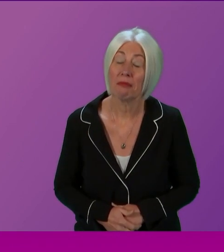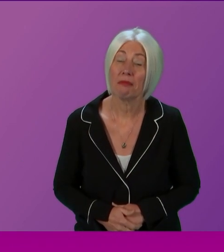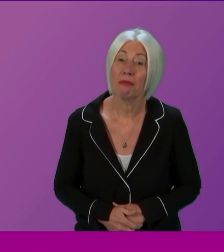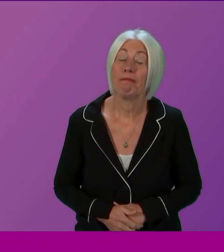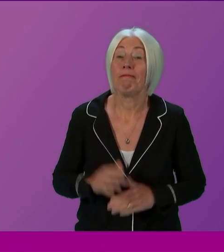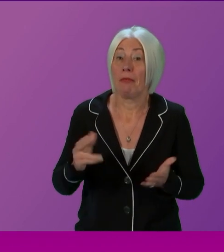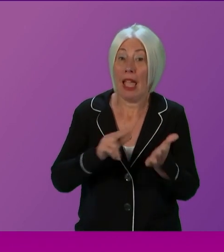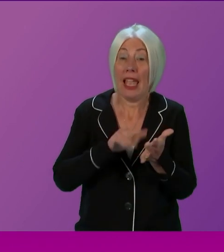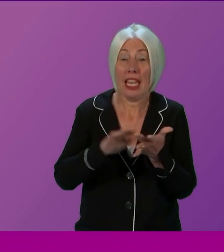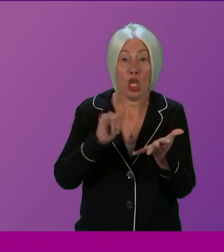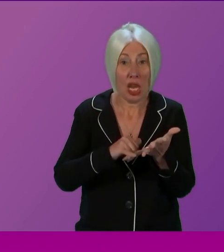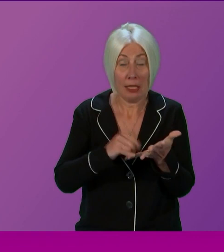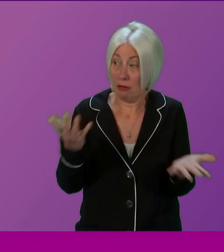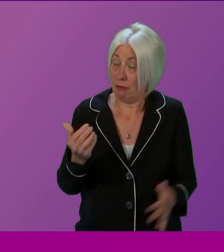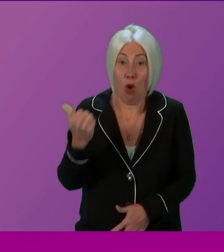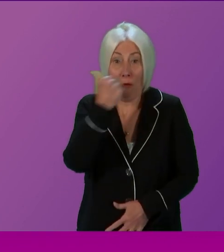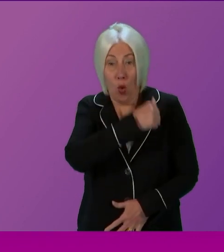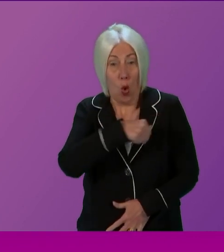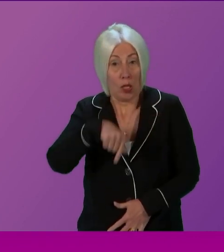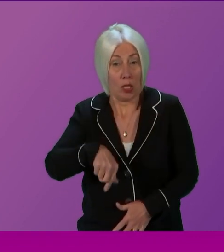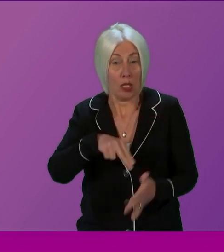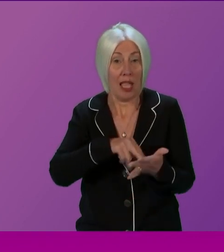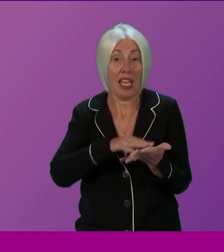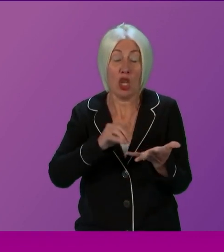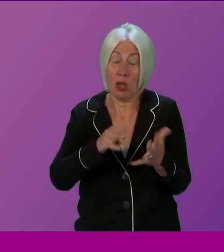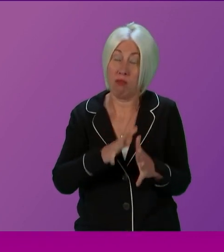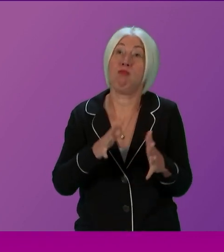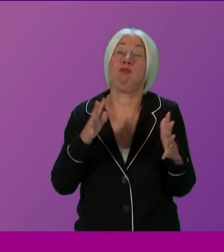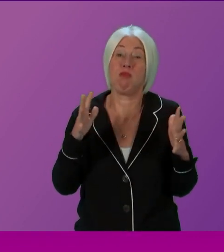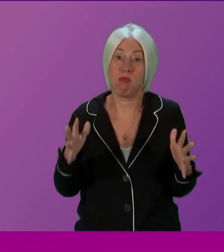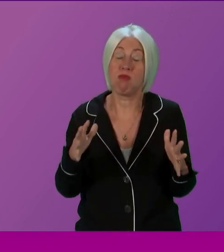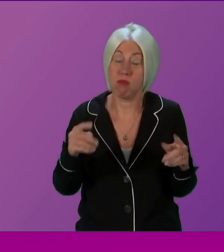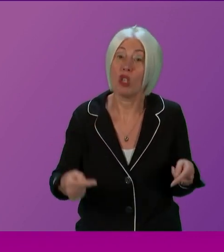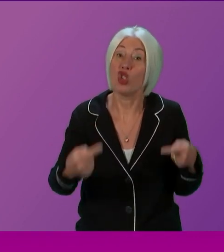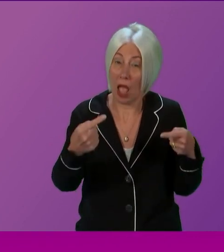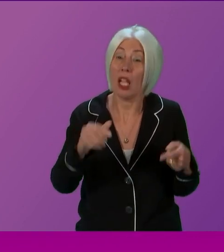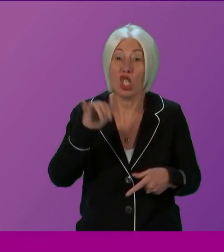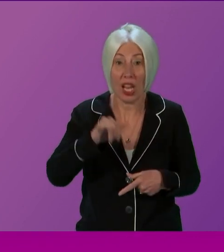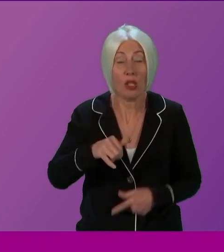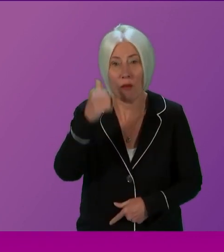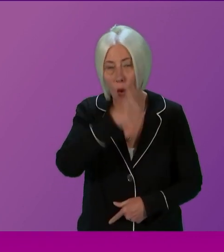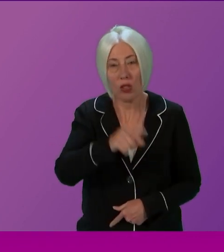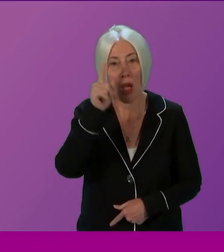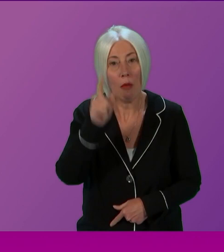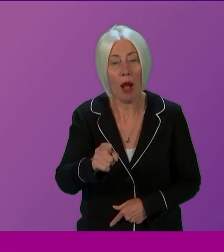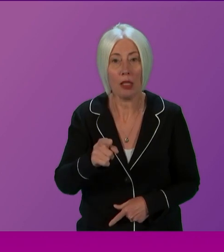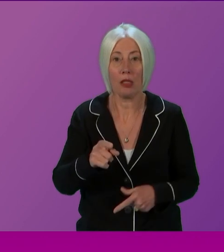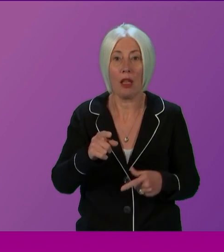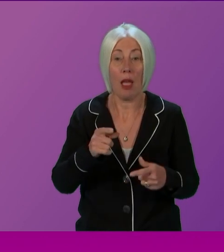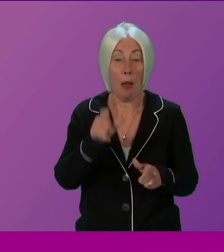The NHS does face significant challenges. However, the number of people who are self-funding private